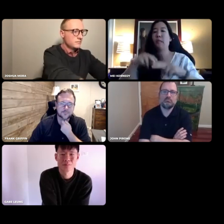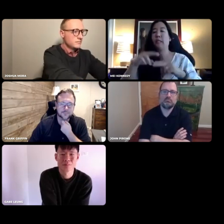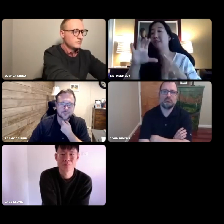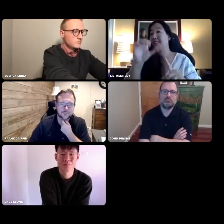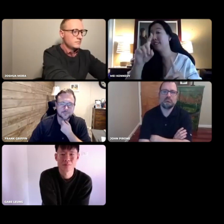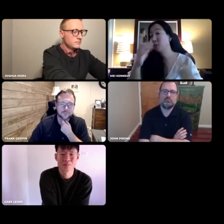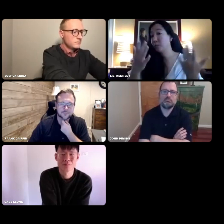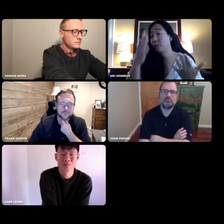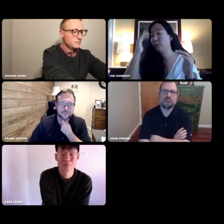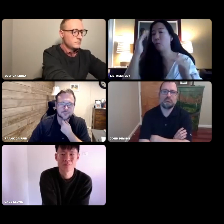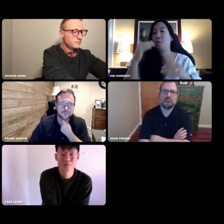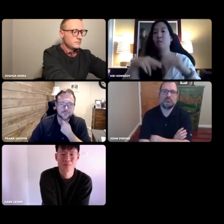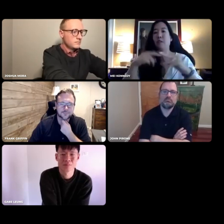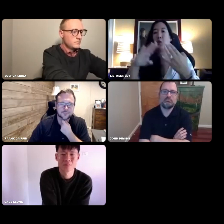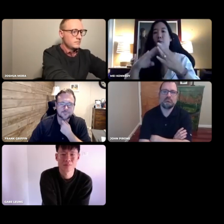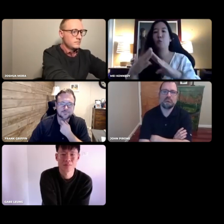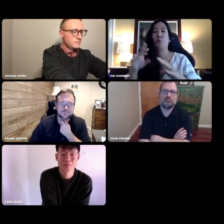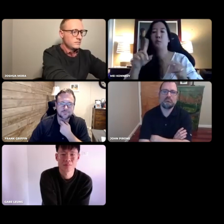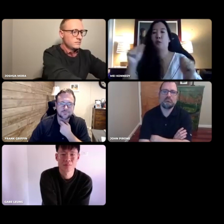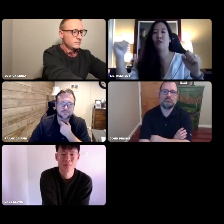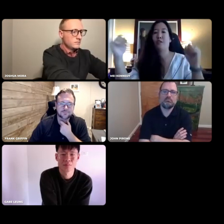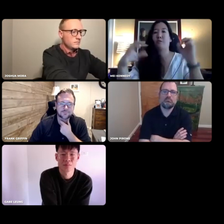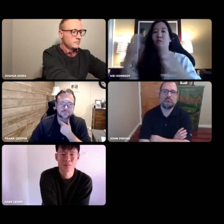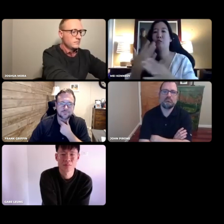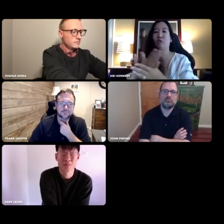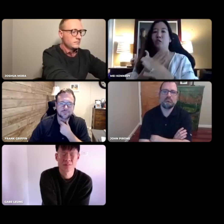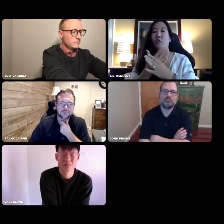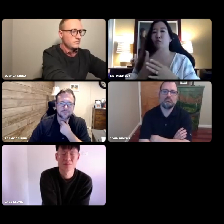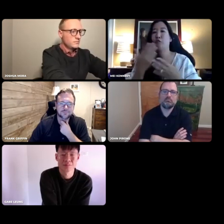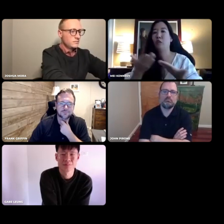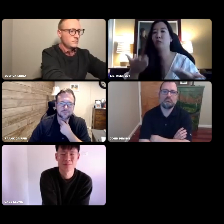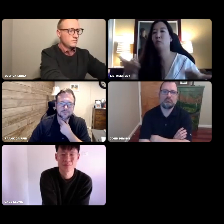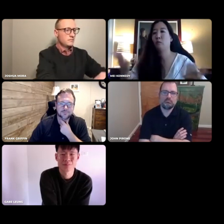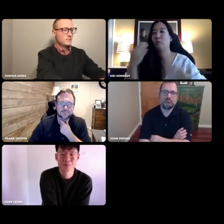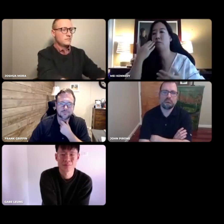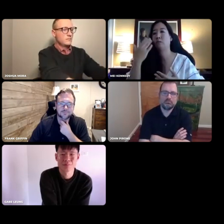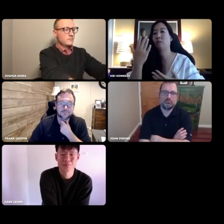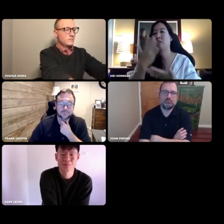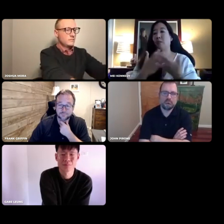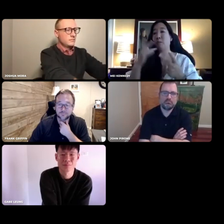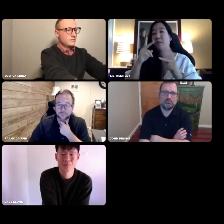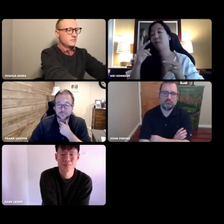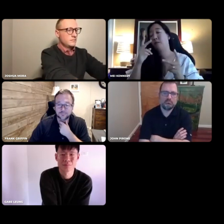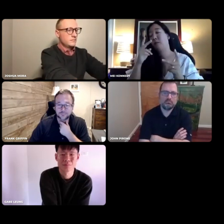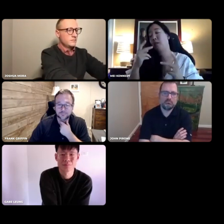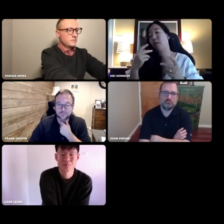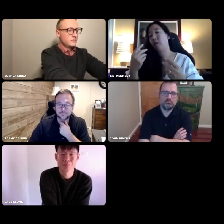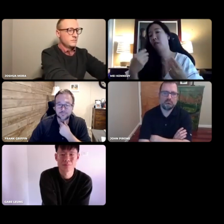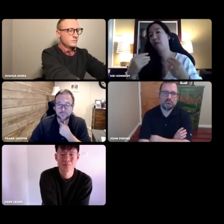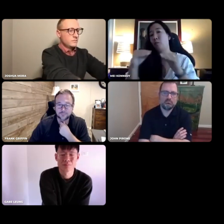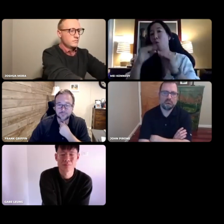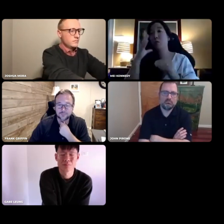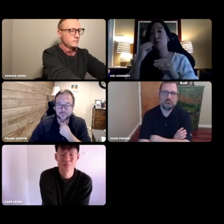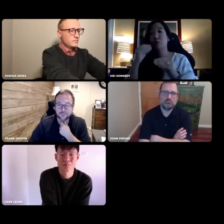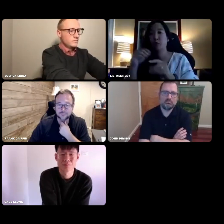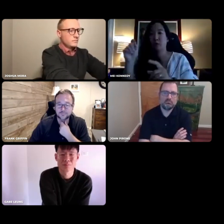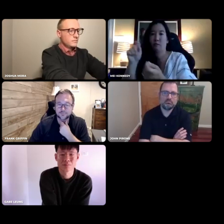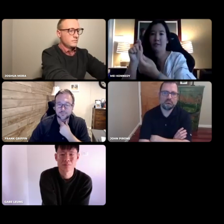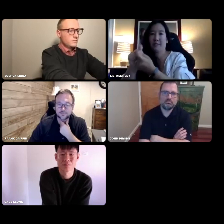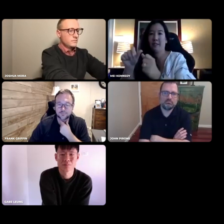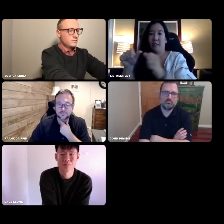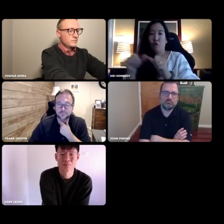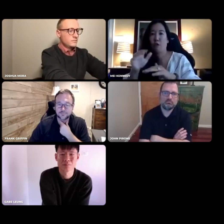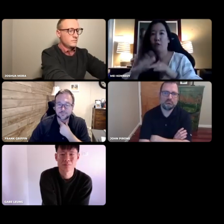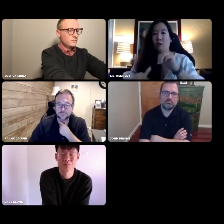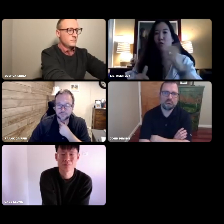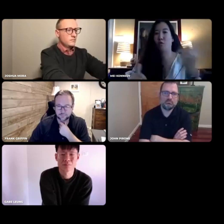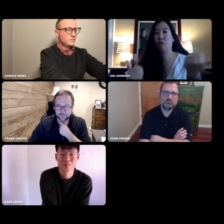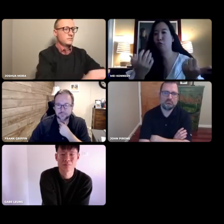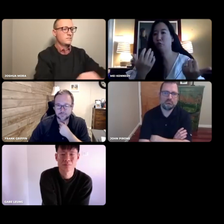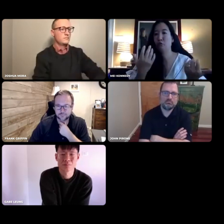It would be nice if CSD could build a community where everyone can share resources.